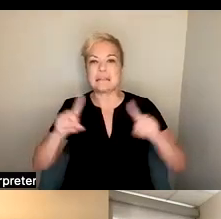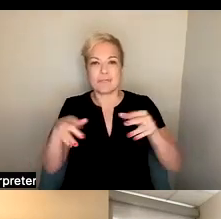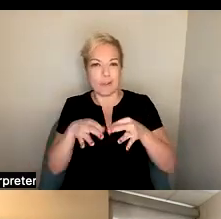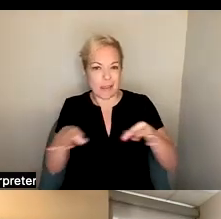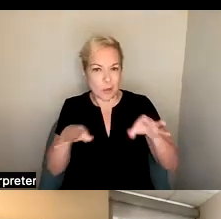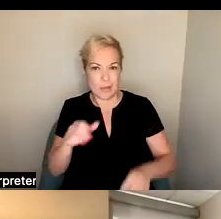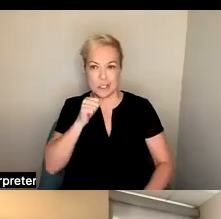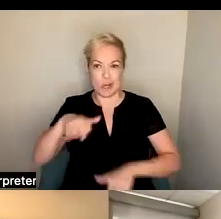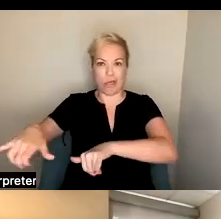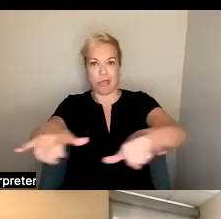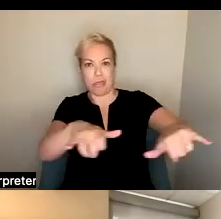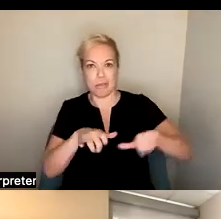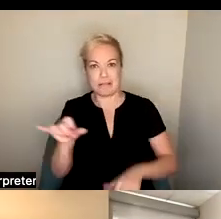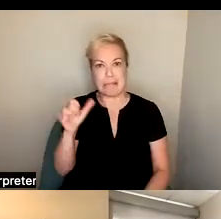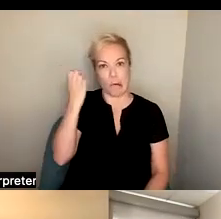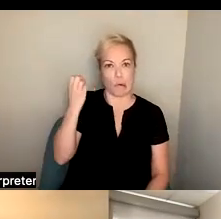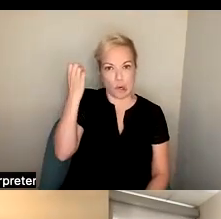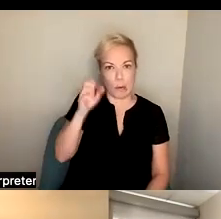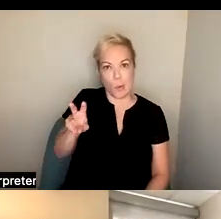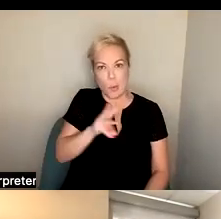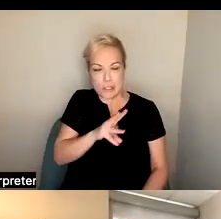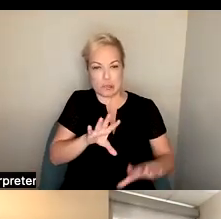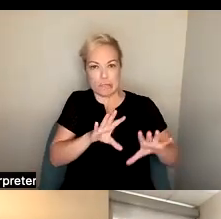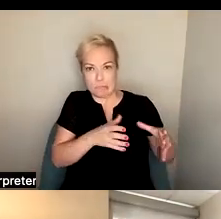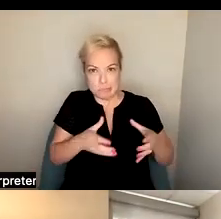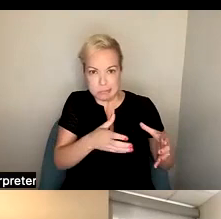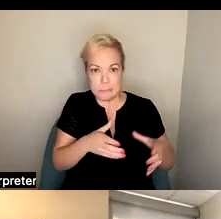And so, when I like to kind of talk about- this is some examples of our wampum belts that date